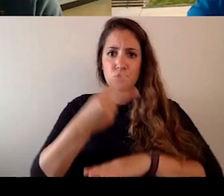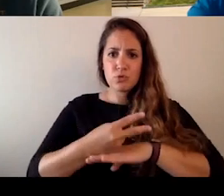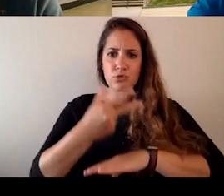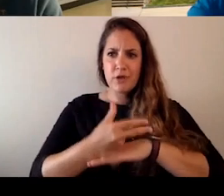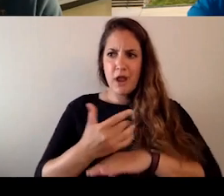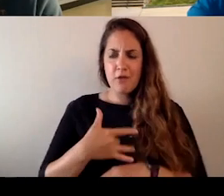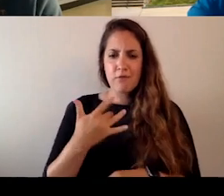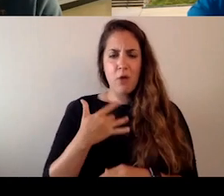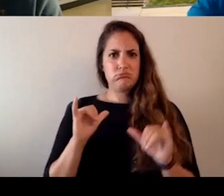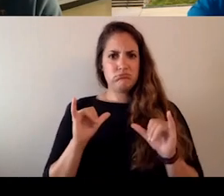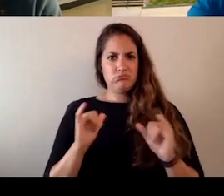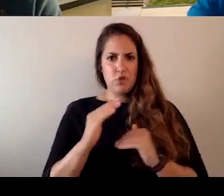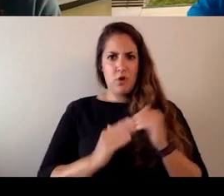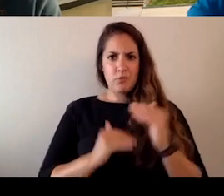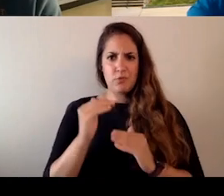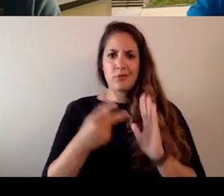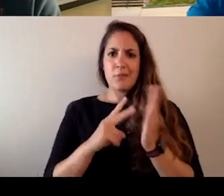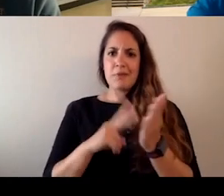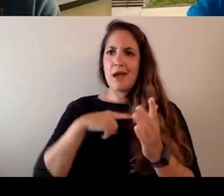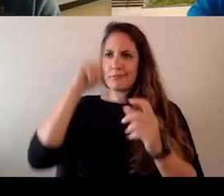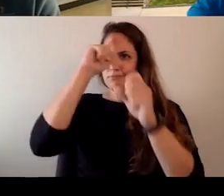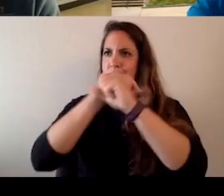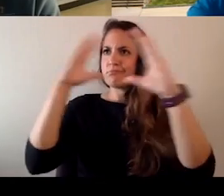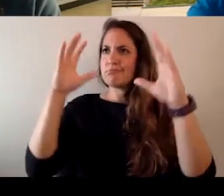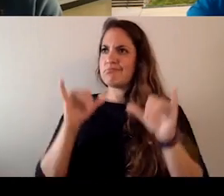I could envision myself spending a lot of years here, even my entire career.